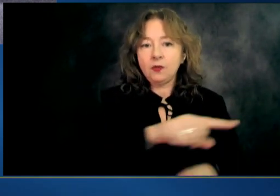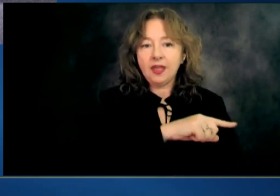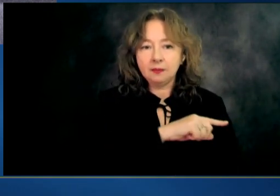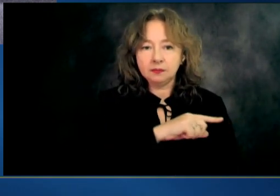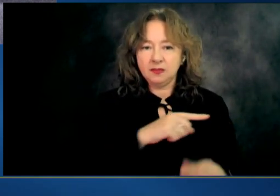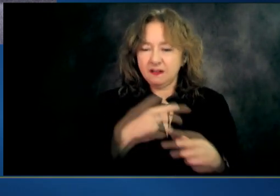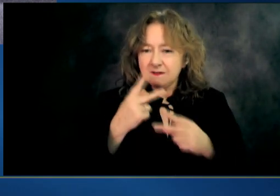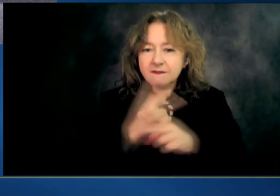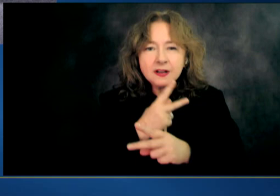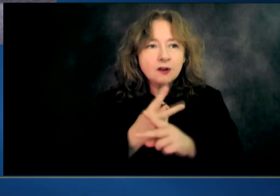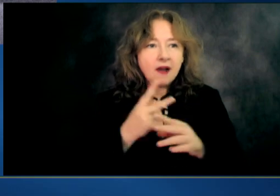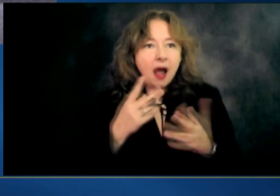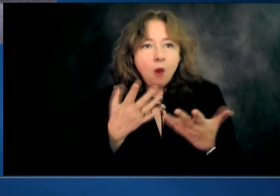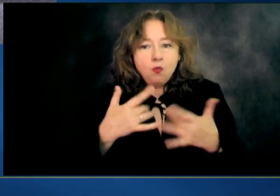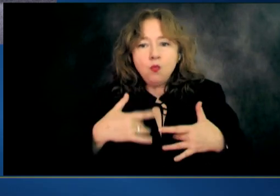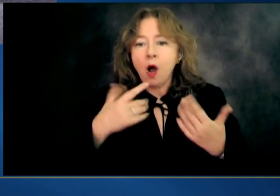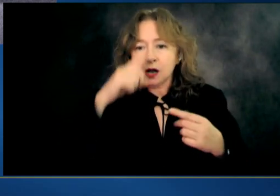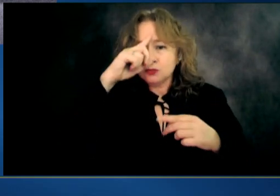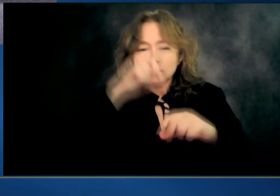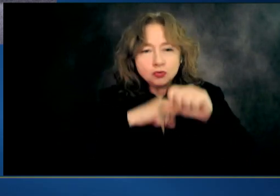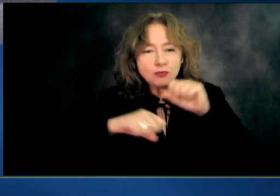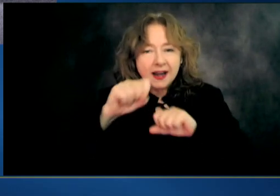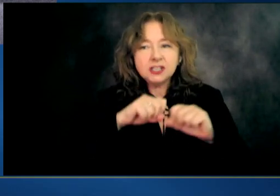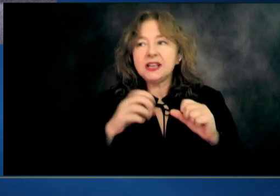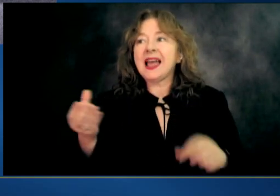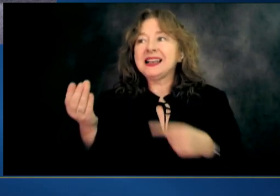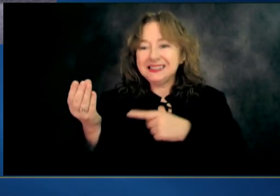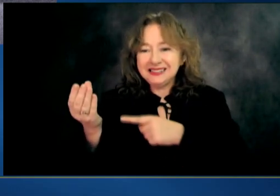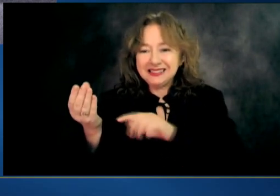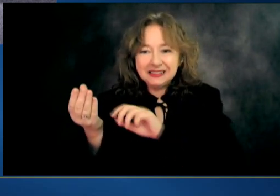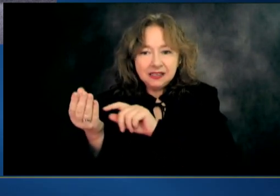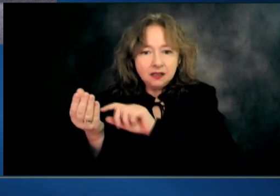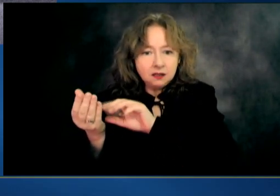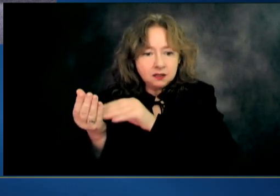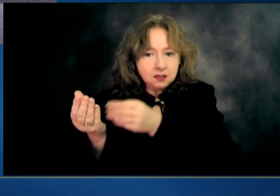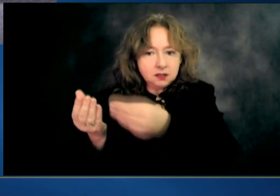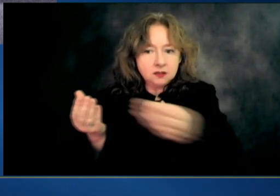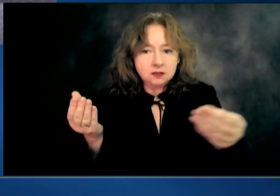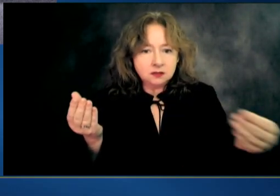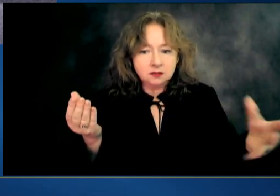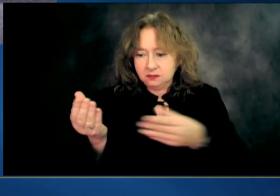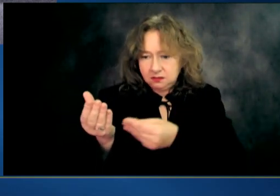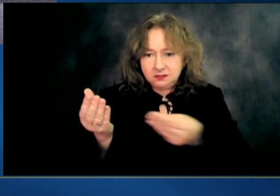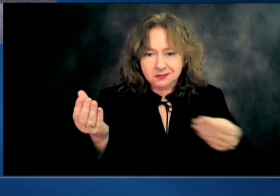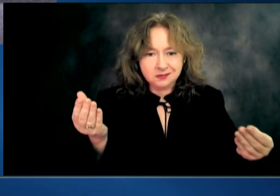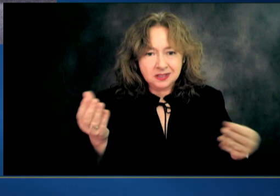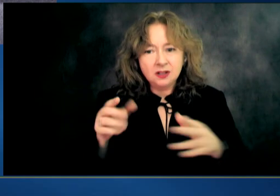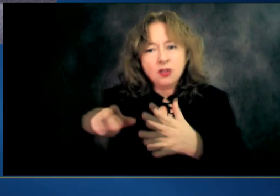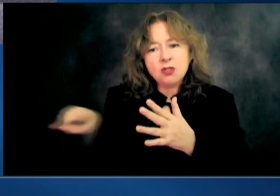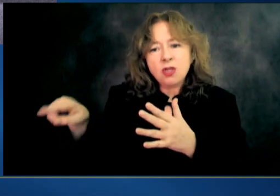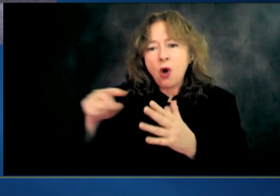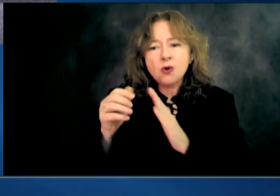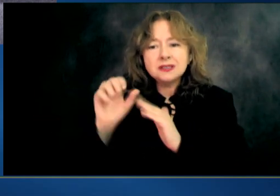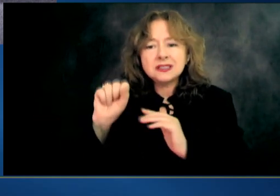the strategies that extend those expert sickle cell experts so that we can ensure